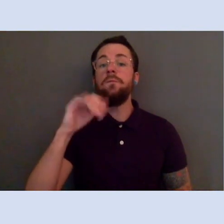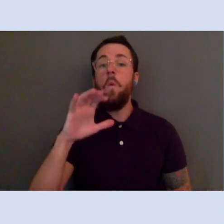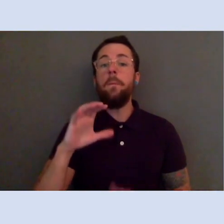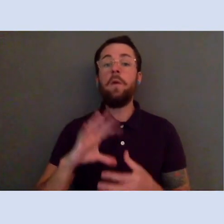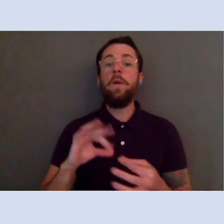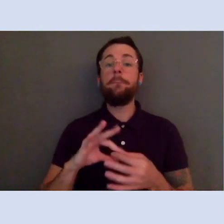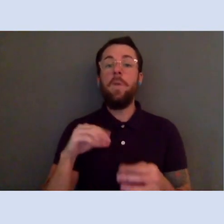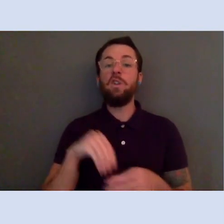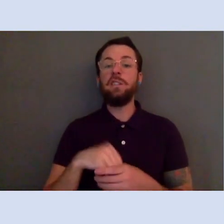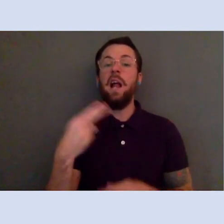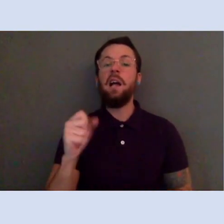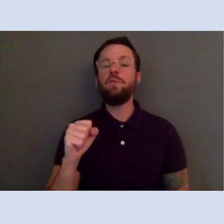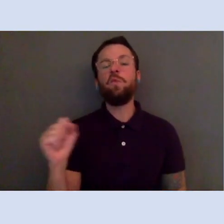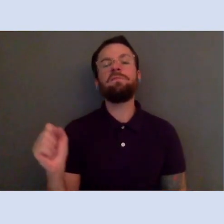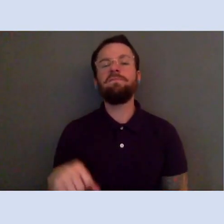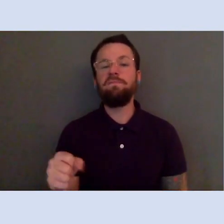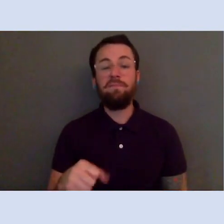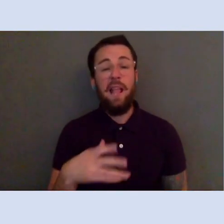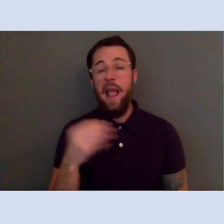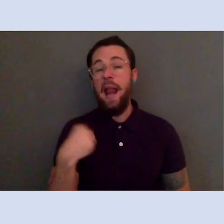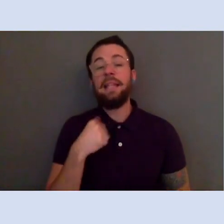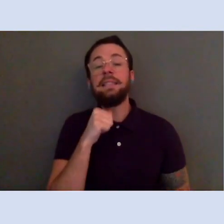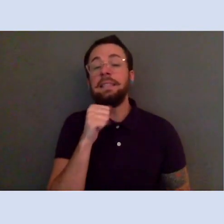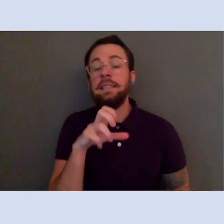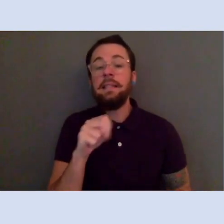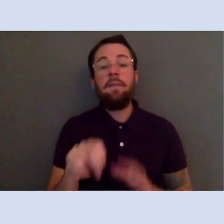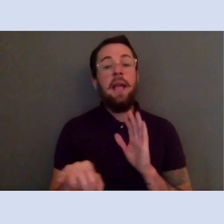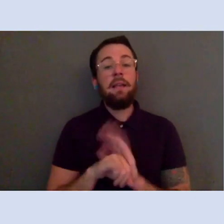high of an incidence.